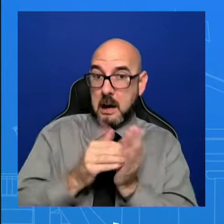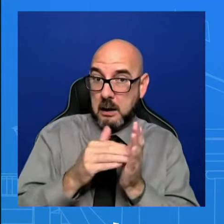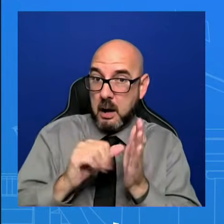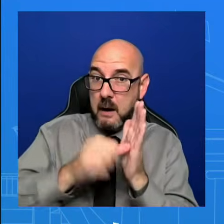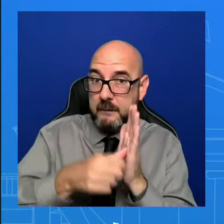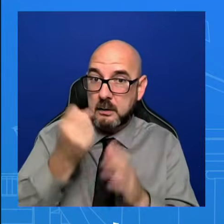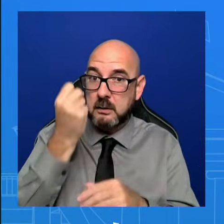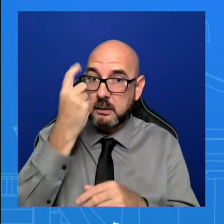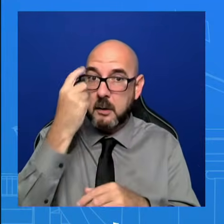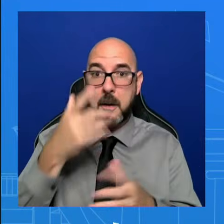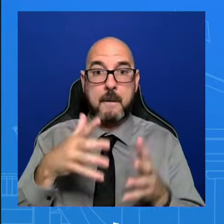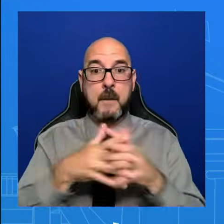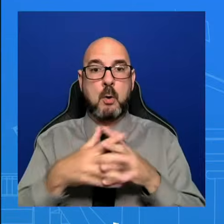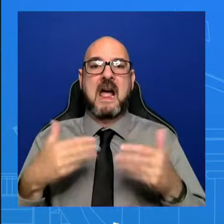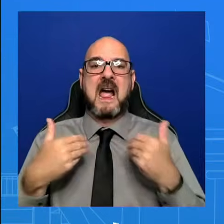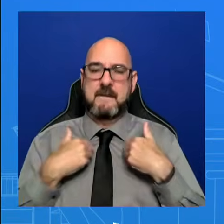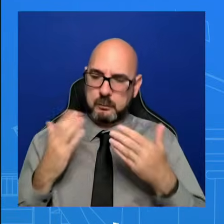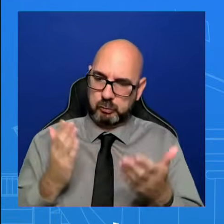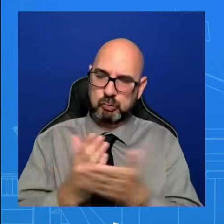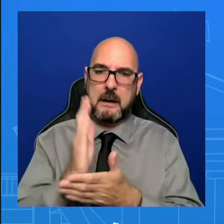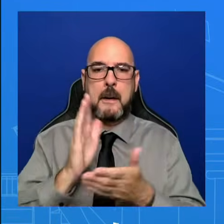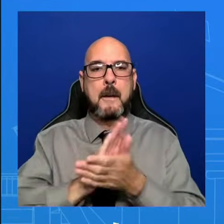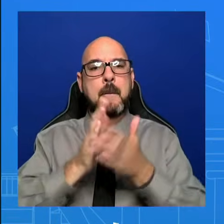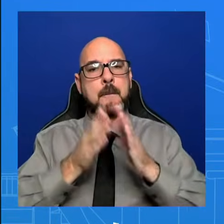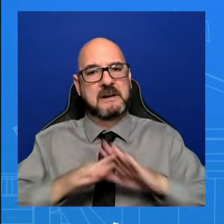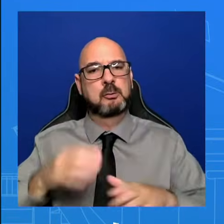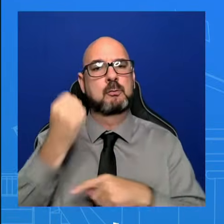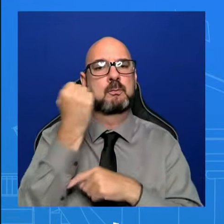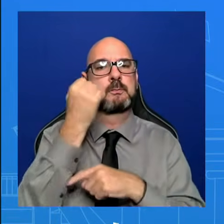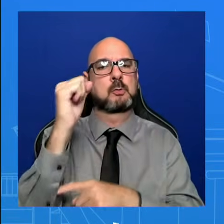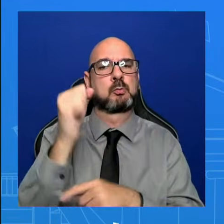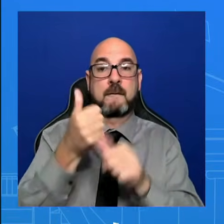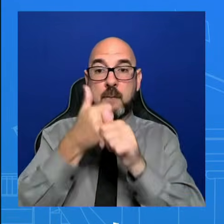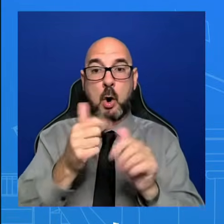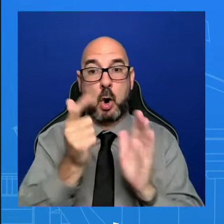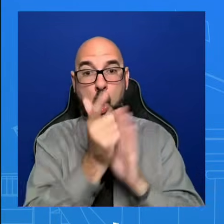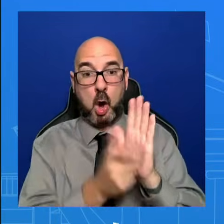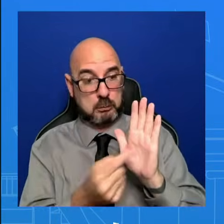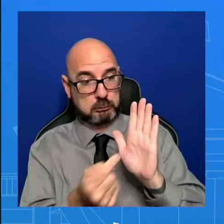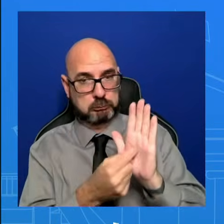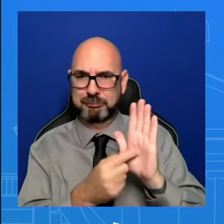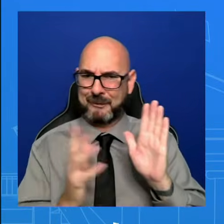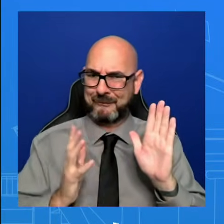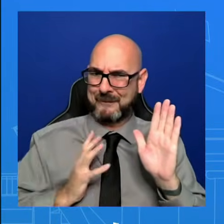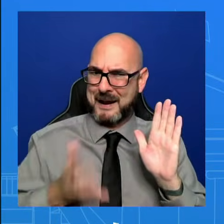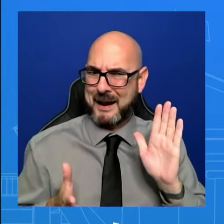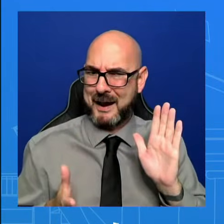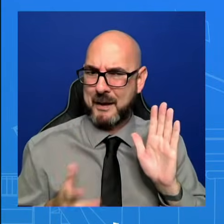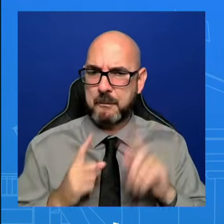within the law. That is incredibly important. And we also have to condemn hate. We have to condemn antisemitism.